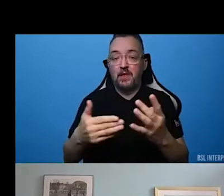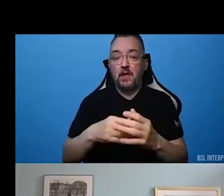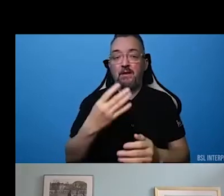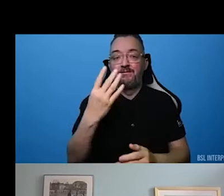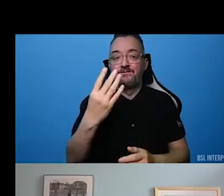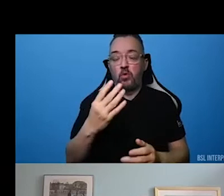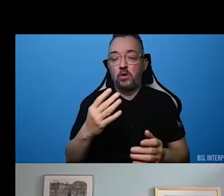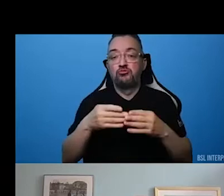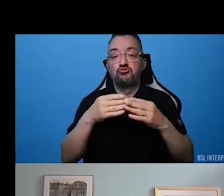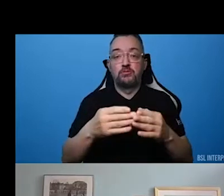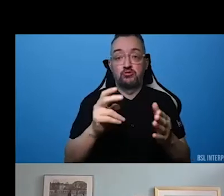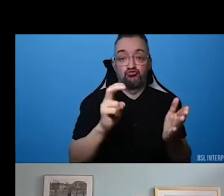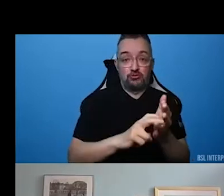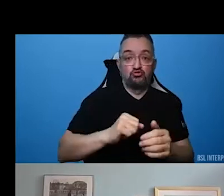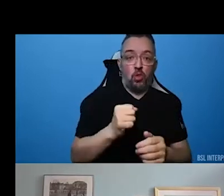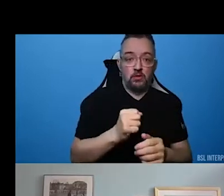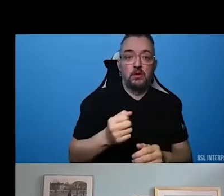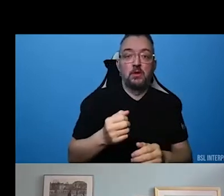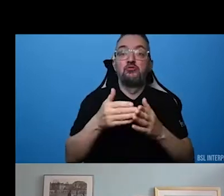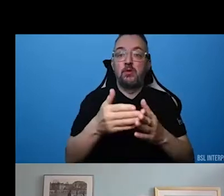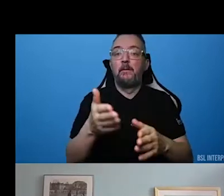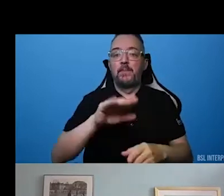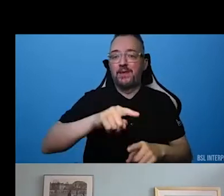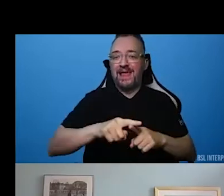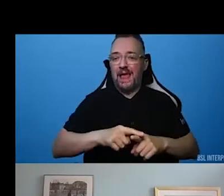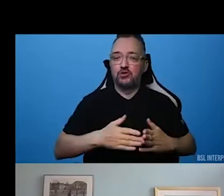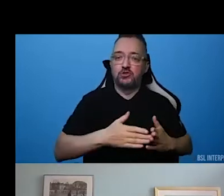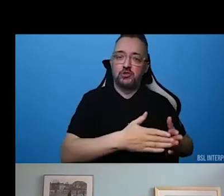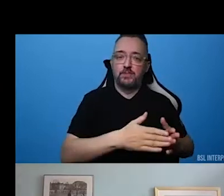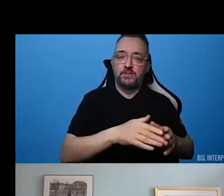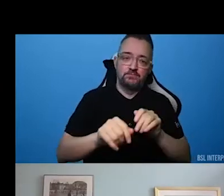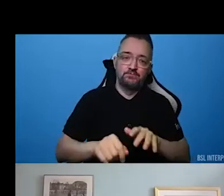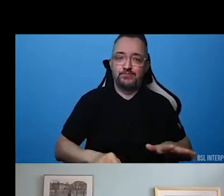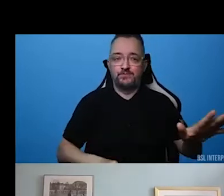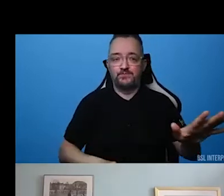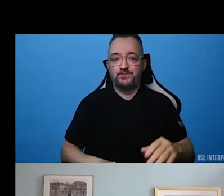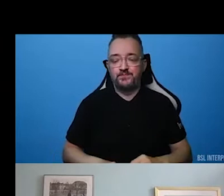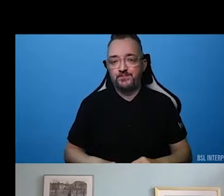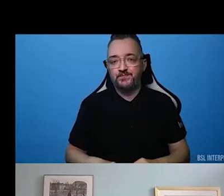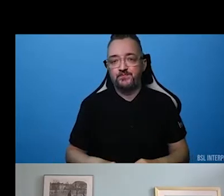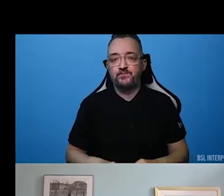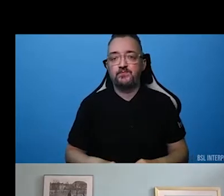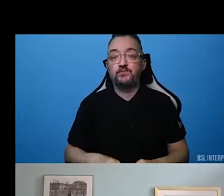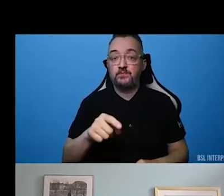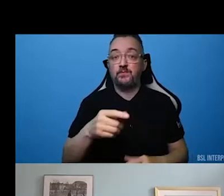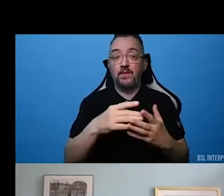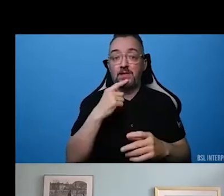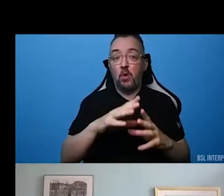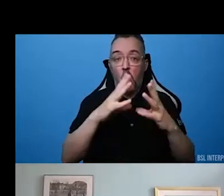registered in Scotland which sailed from English ports. And as Duffel points out that's 31 voyages